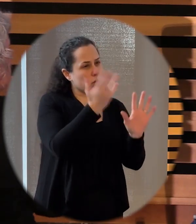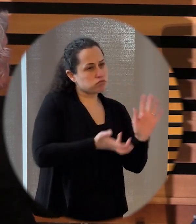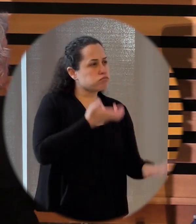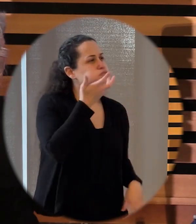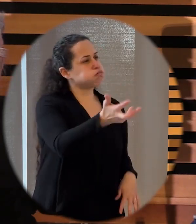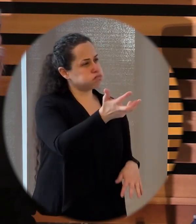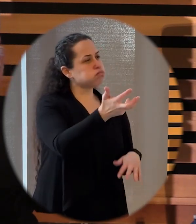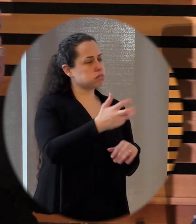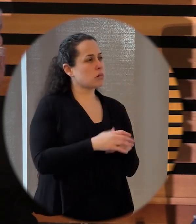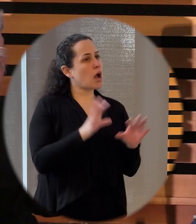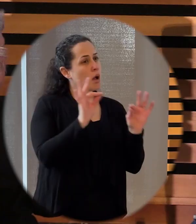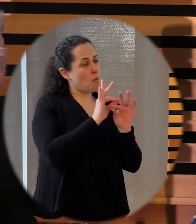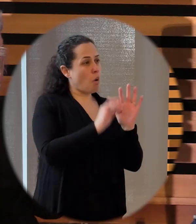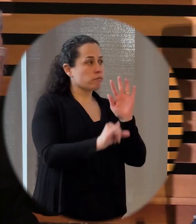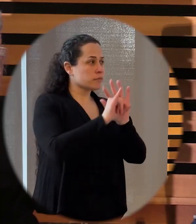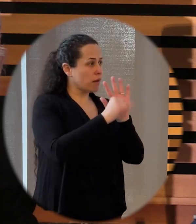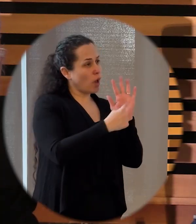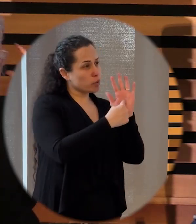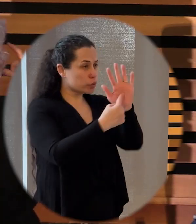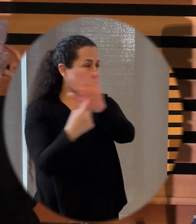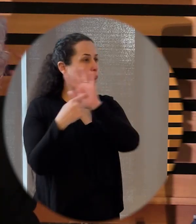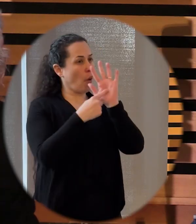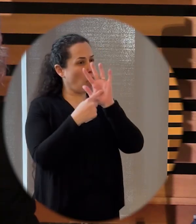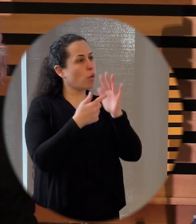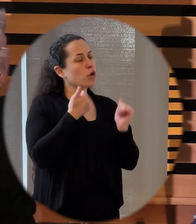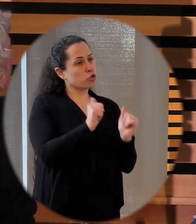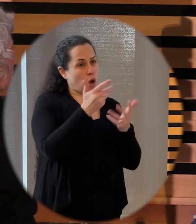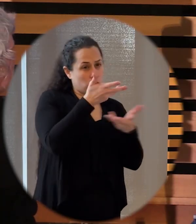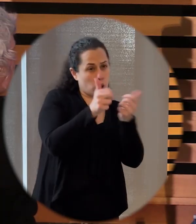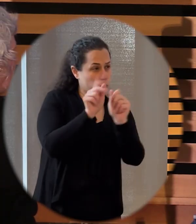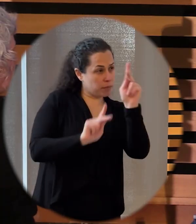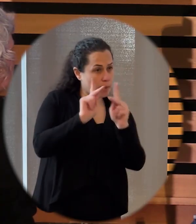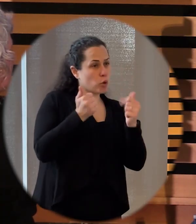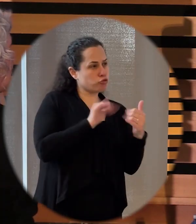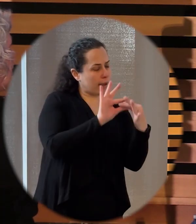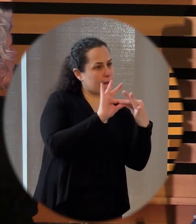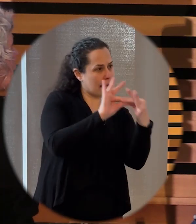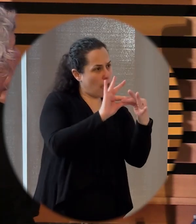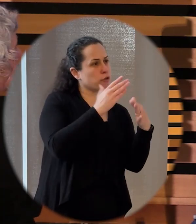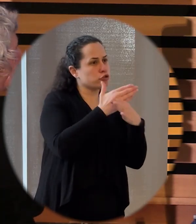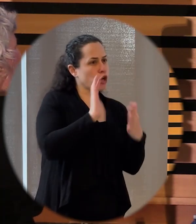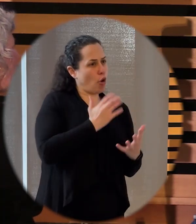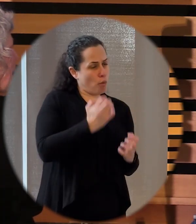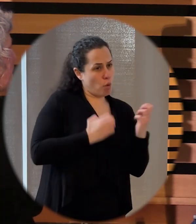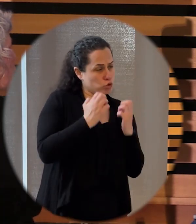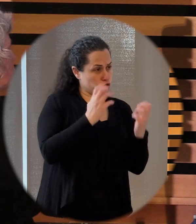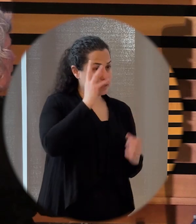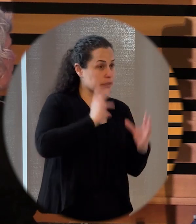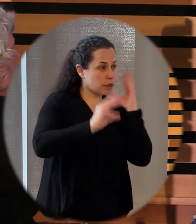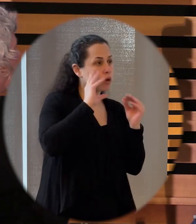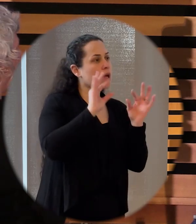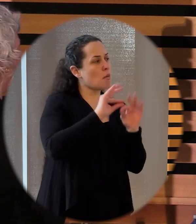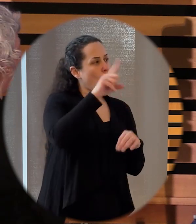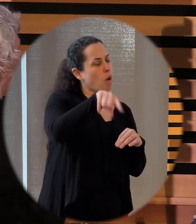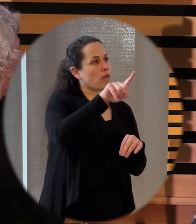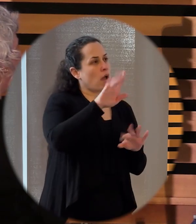put a face on it, make it personal, connect with people on that emotional level so that they think,